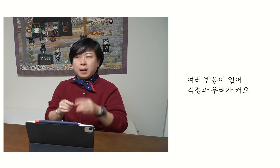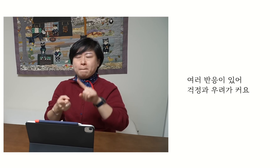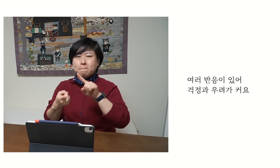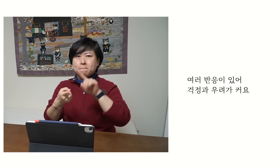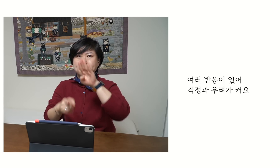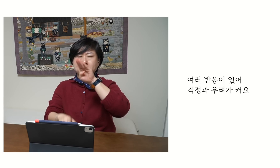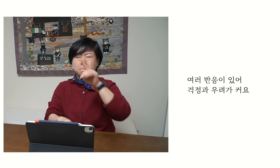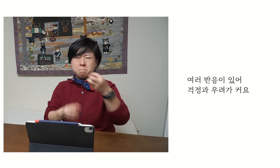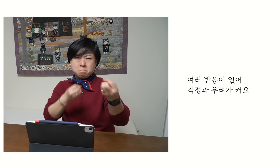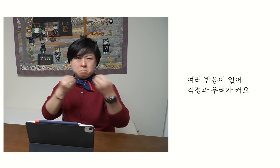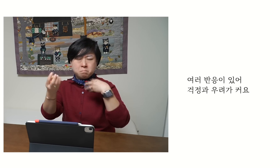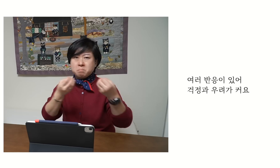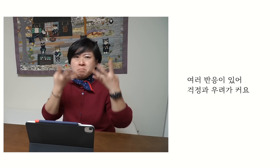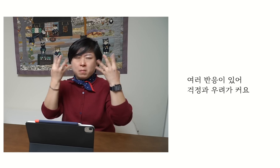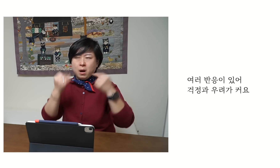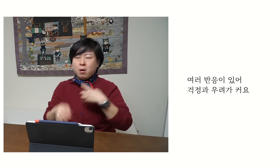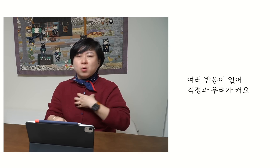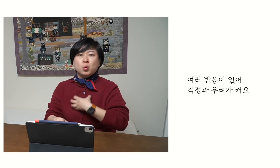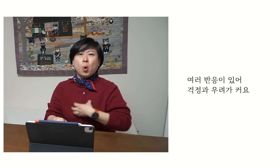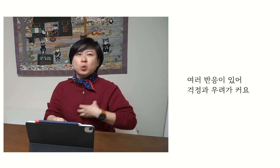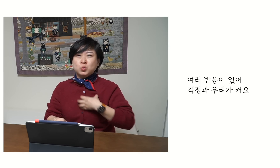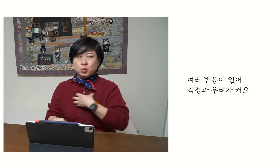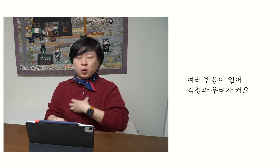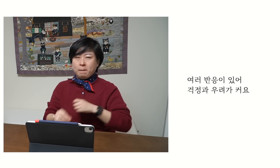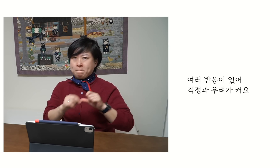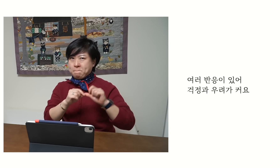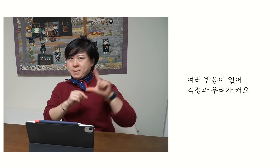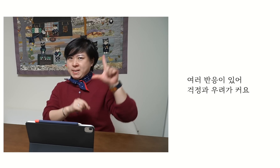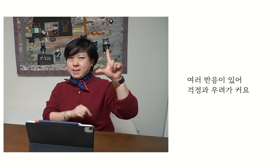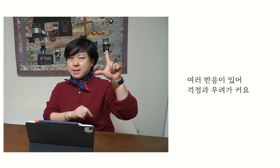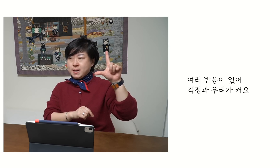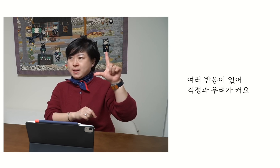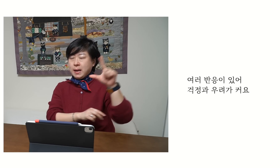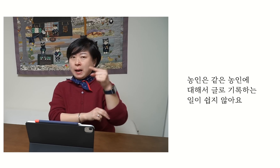there are many reactions, so I am very worried and concerned.